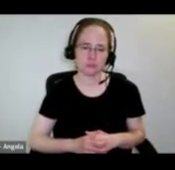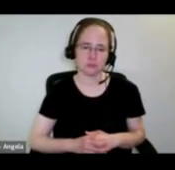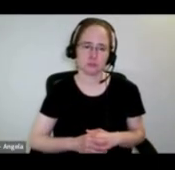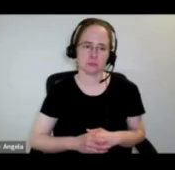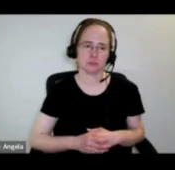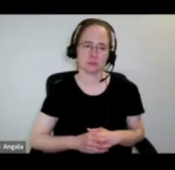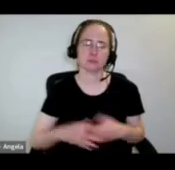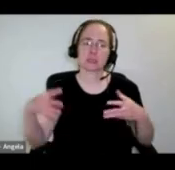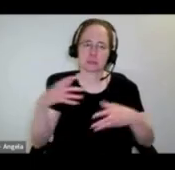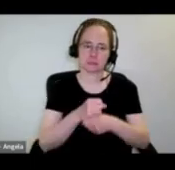David Watkins: Next slide, please.